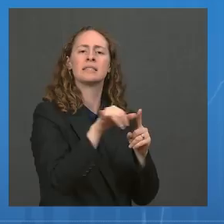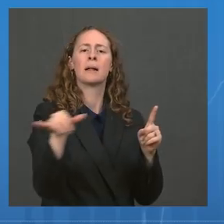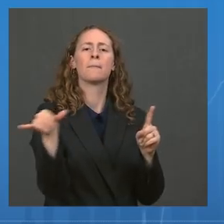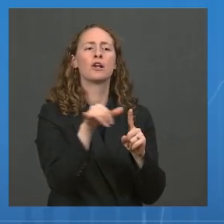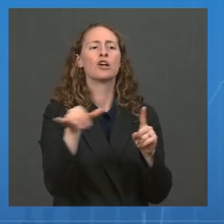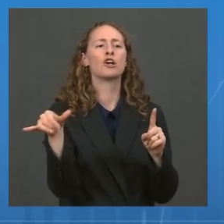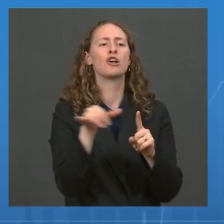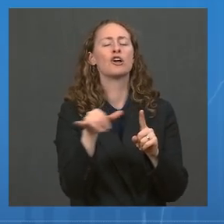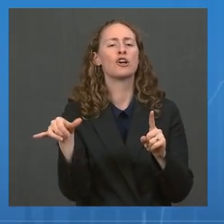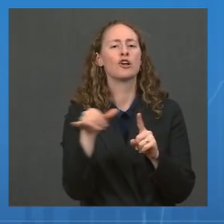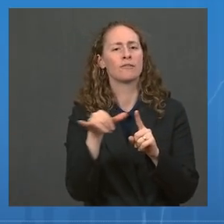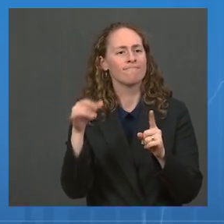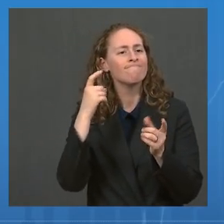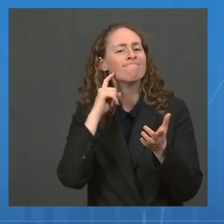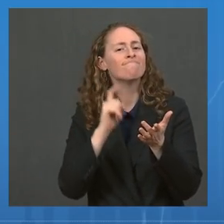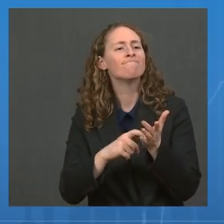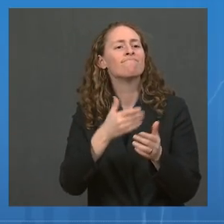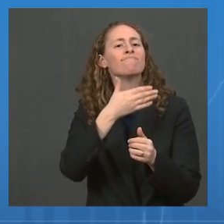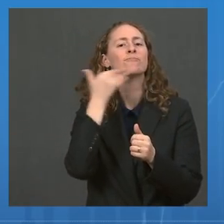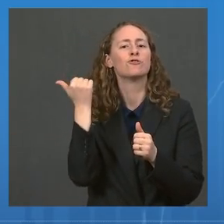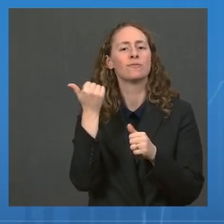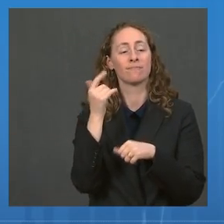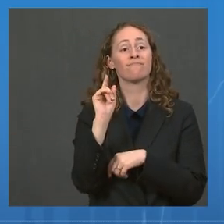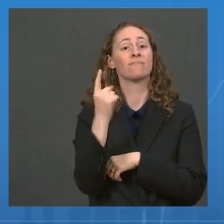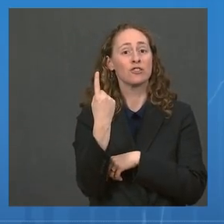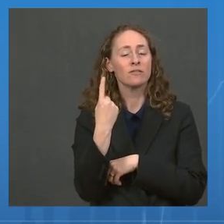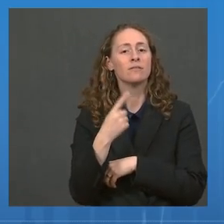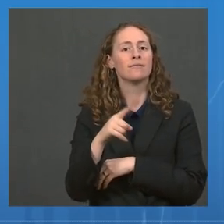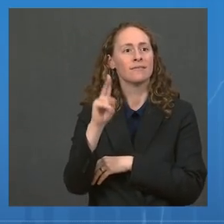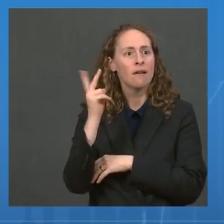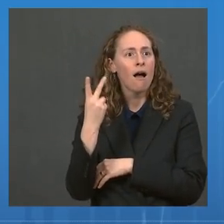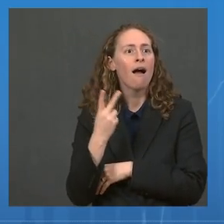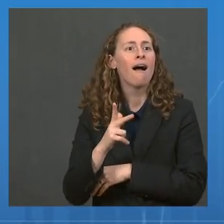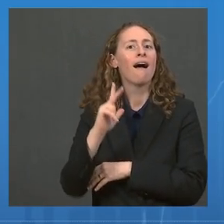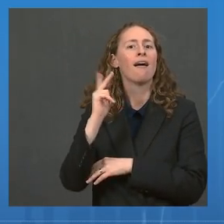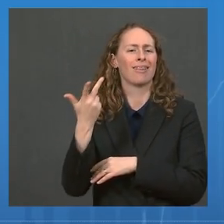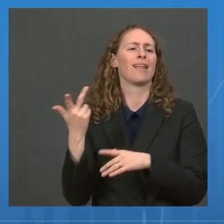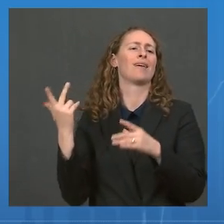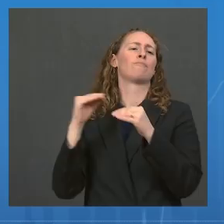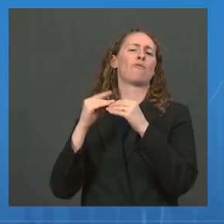but quite similar following the second dose. Next slide.